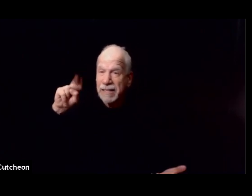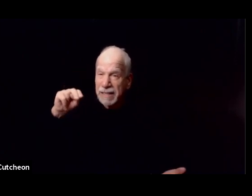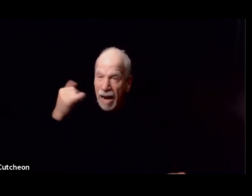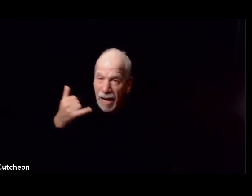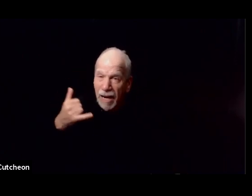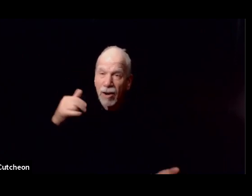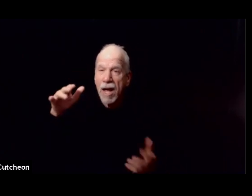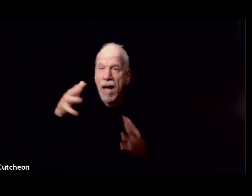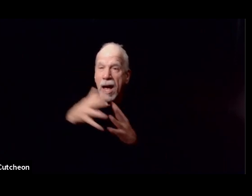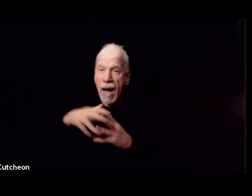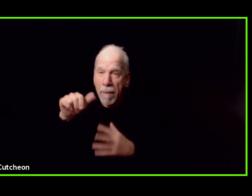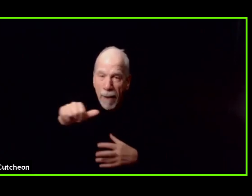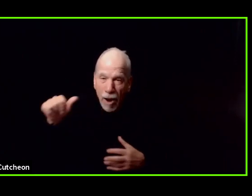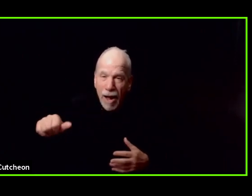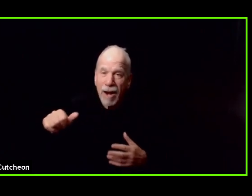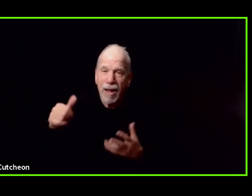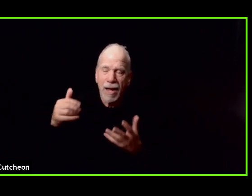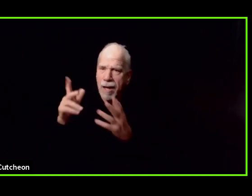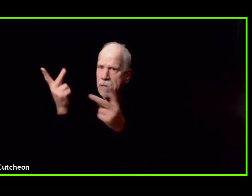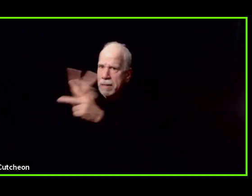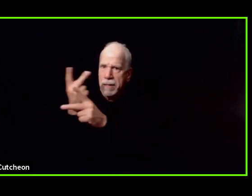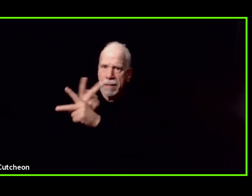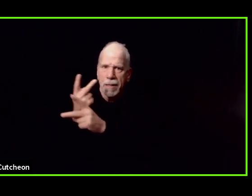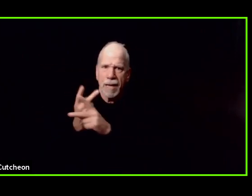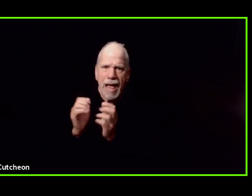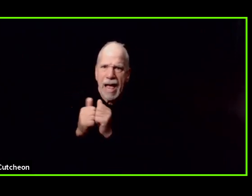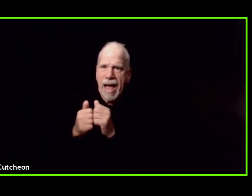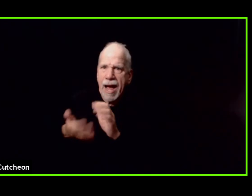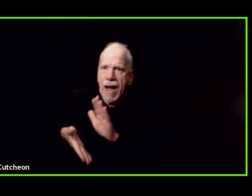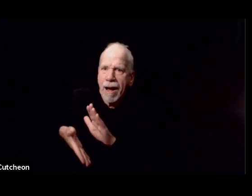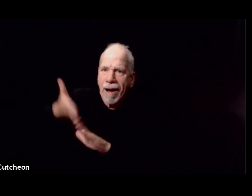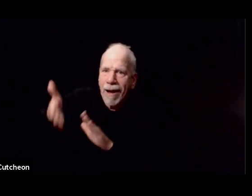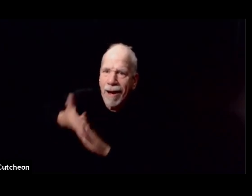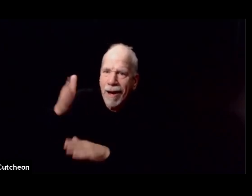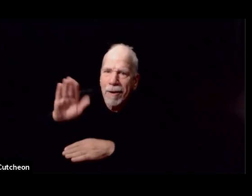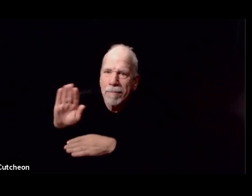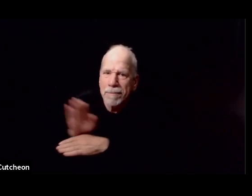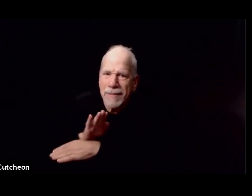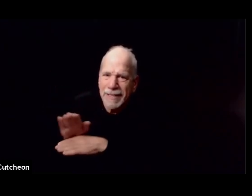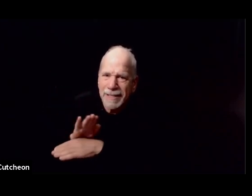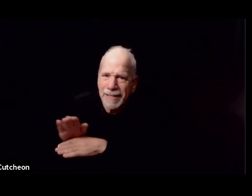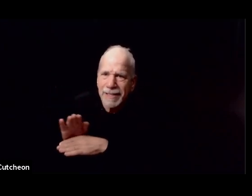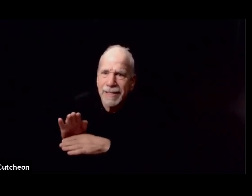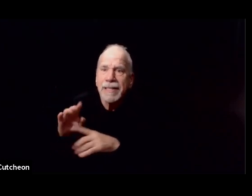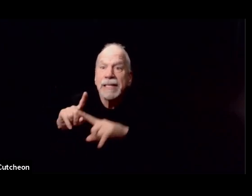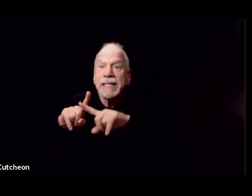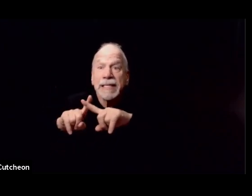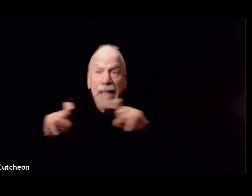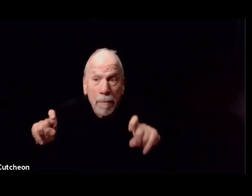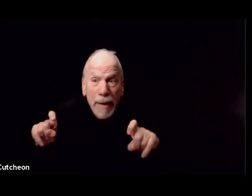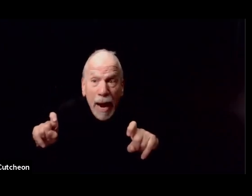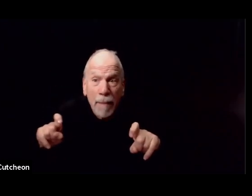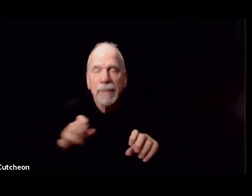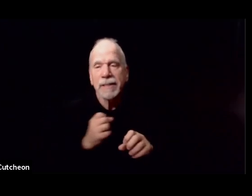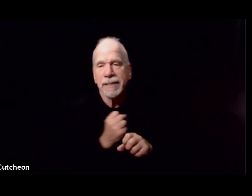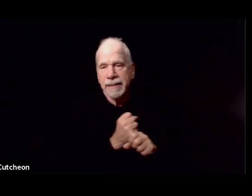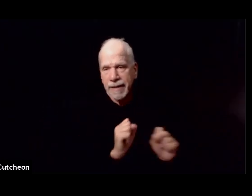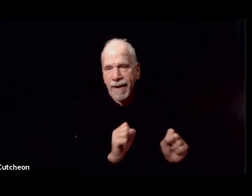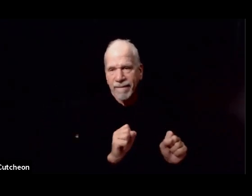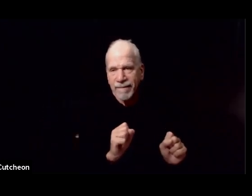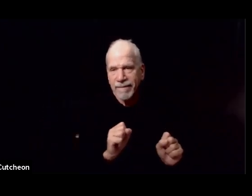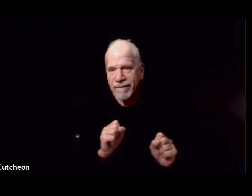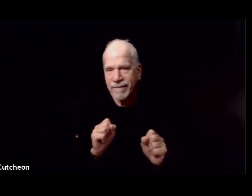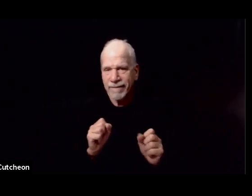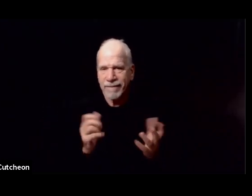in a safe manner. I personally haven't haven't been on an airplane in a very long time. I